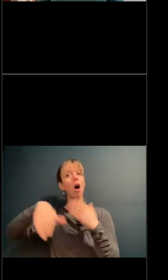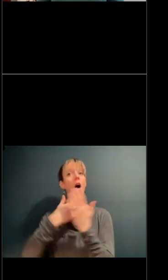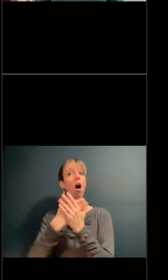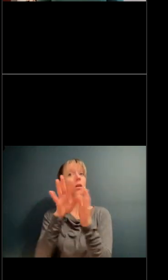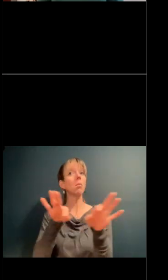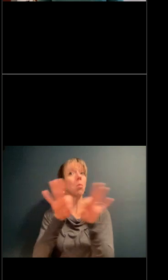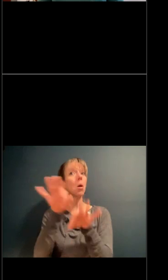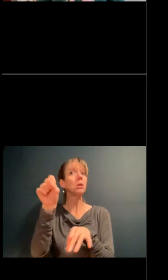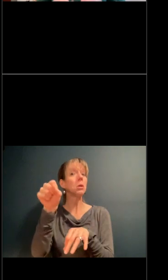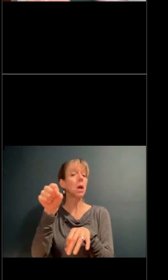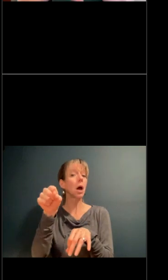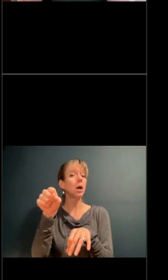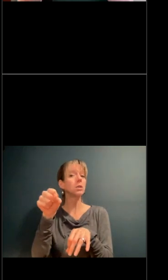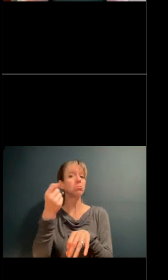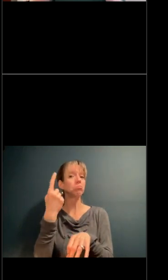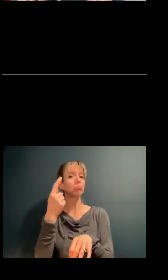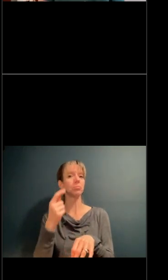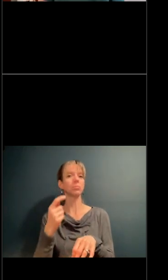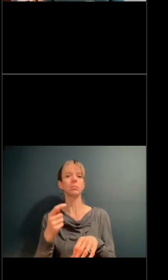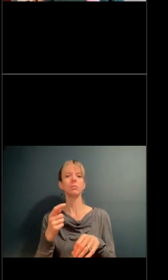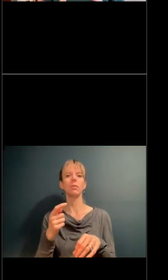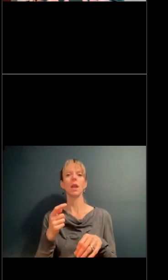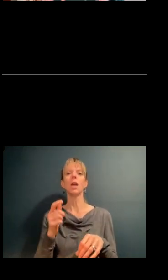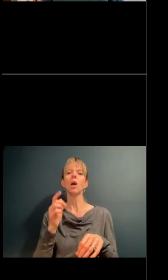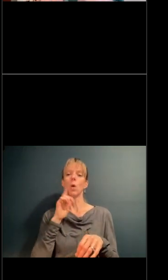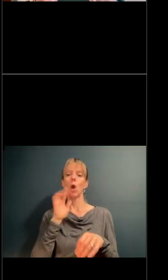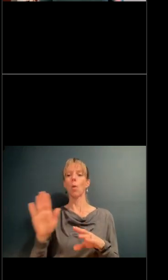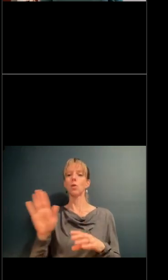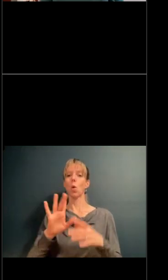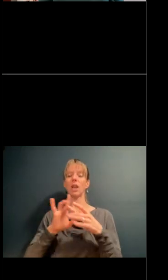And we would hope your map of your relationships would be rich and full